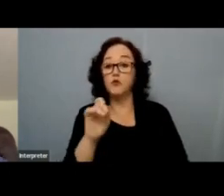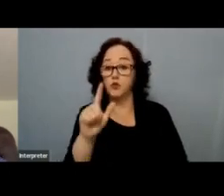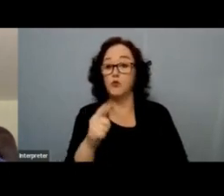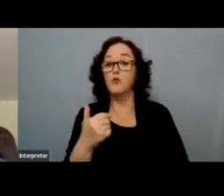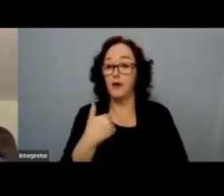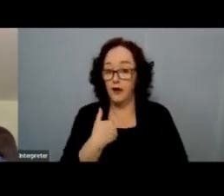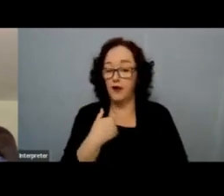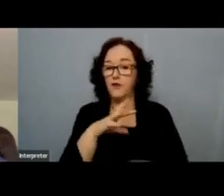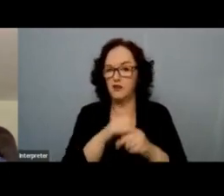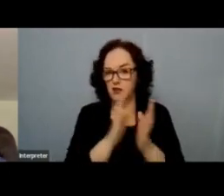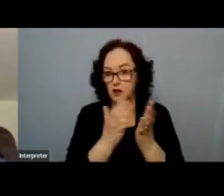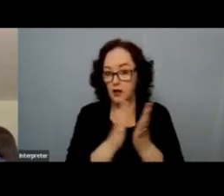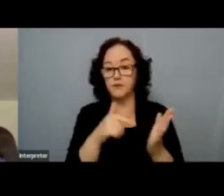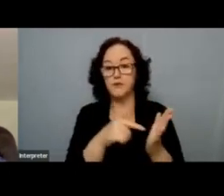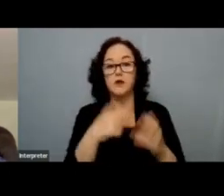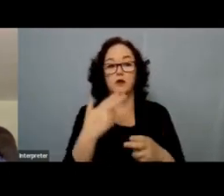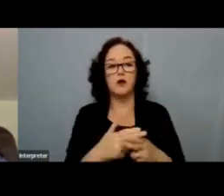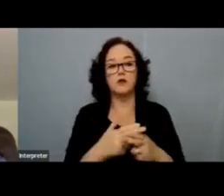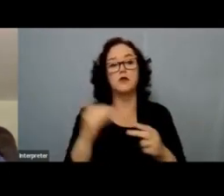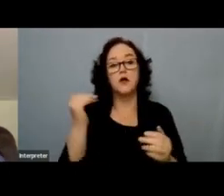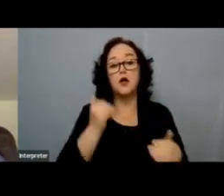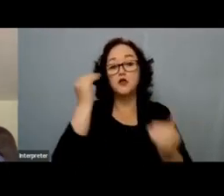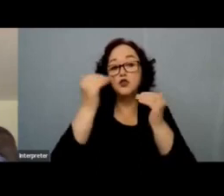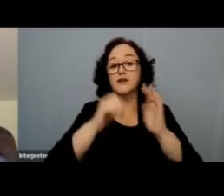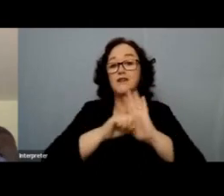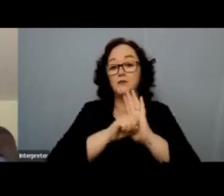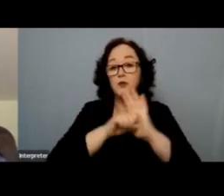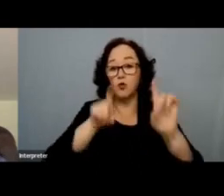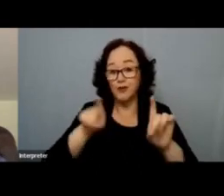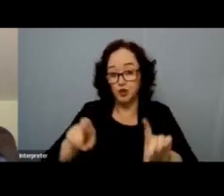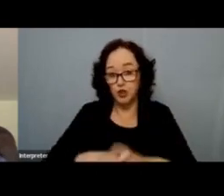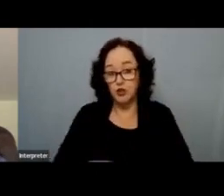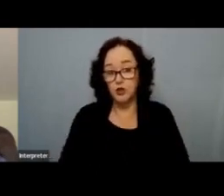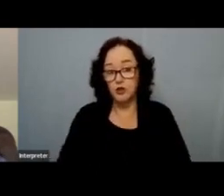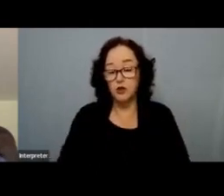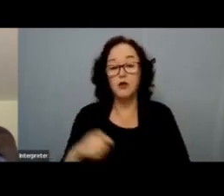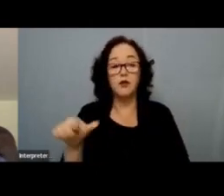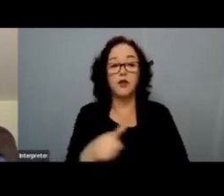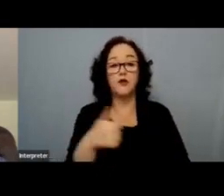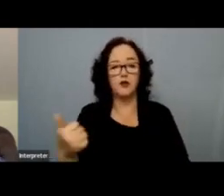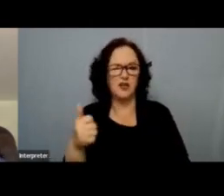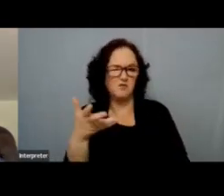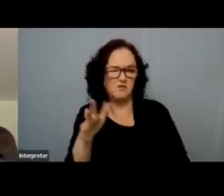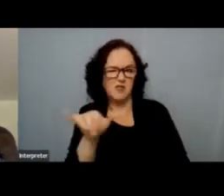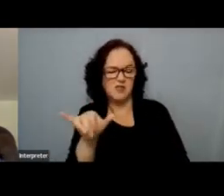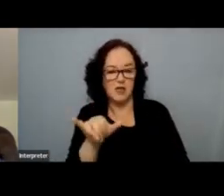is called the Adult Symptom Questionnaire. And there's another one like it called the Juvenile Symptom Questionnaire,